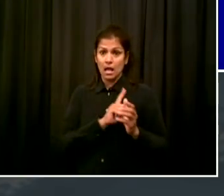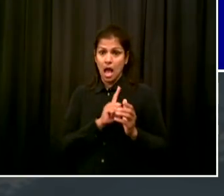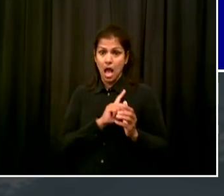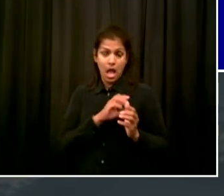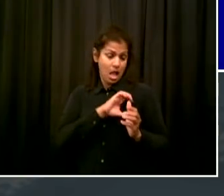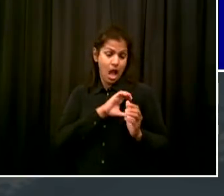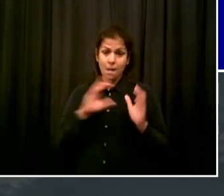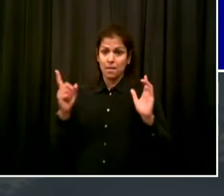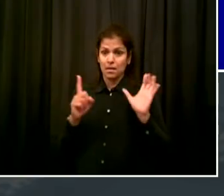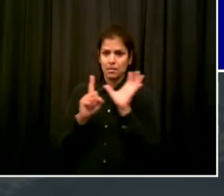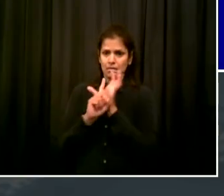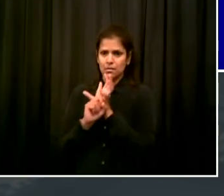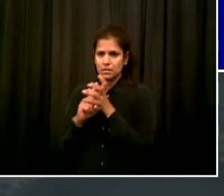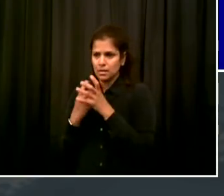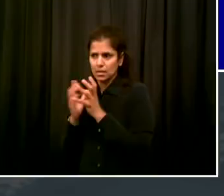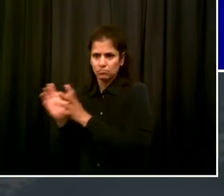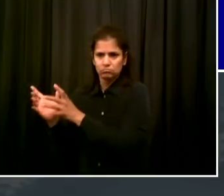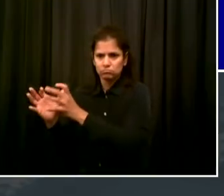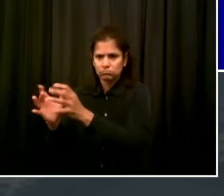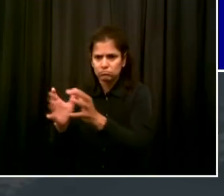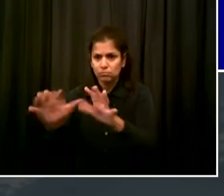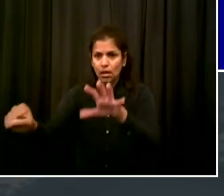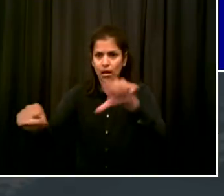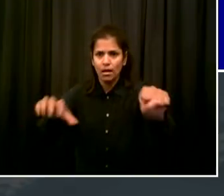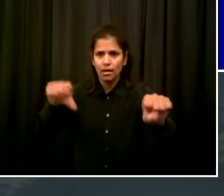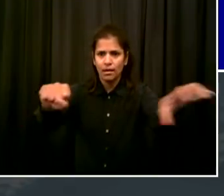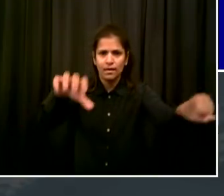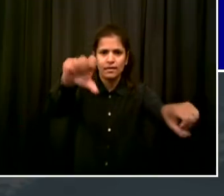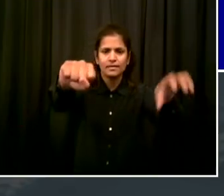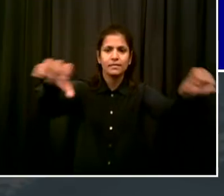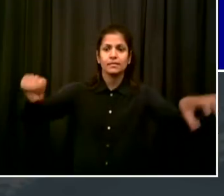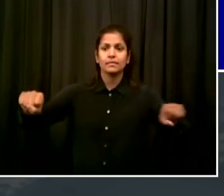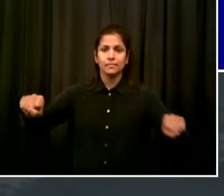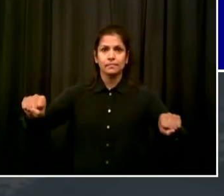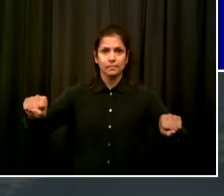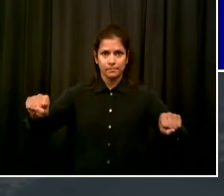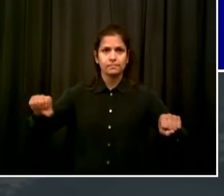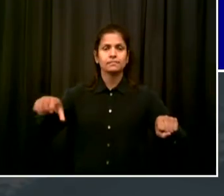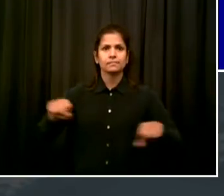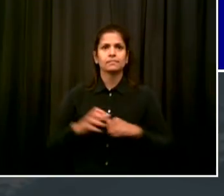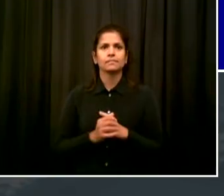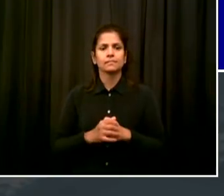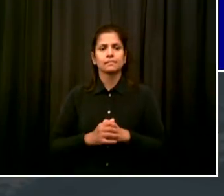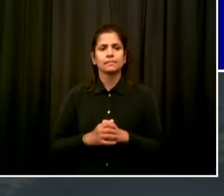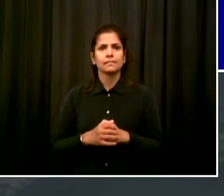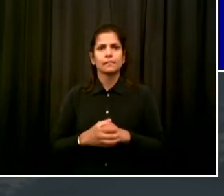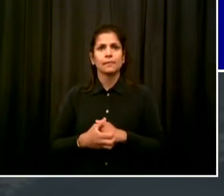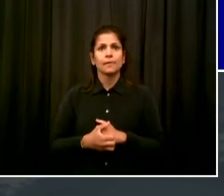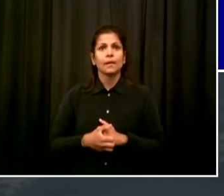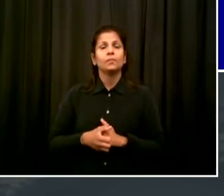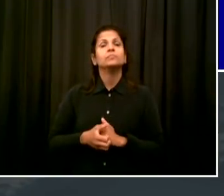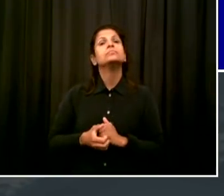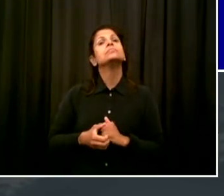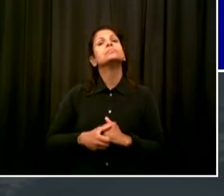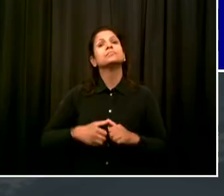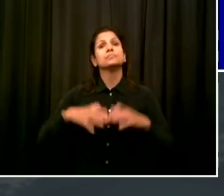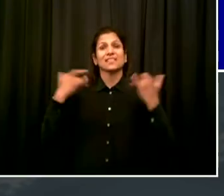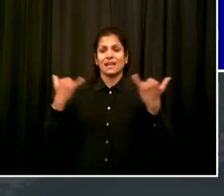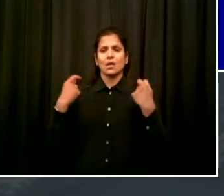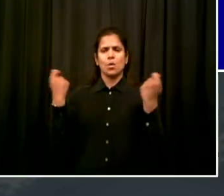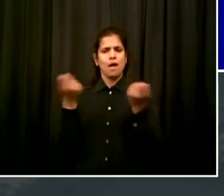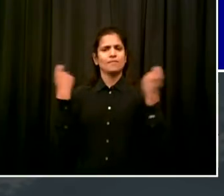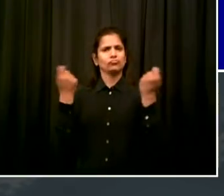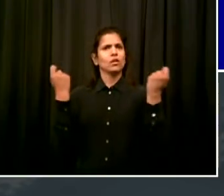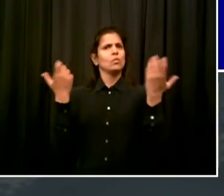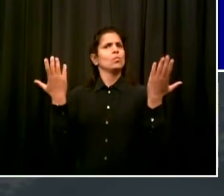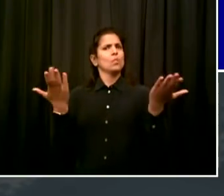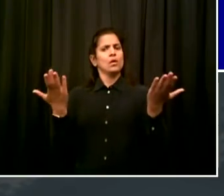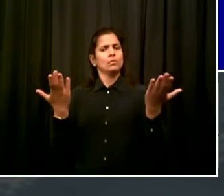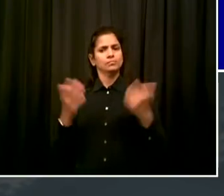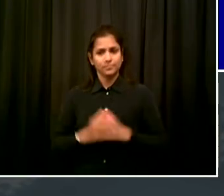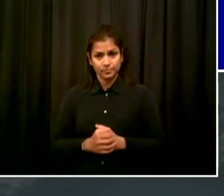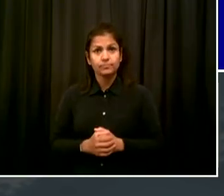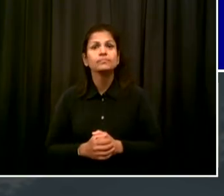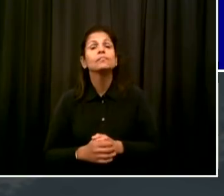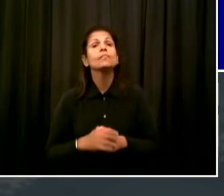IS THE SIXTH